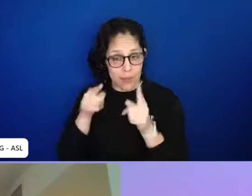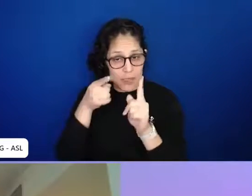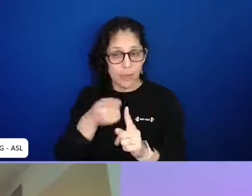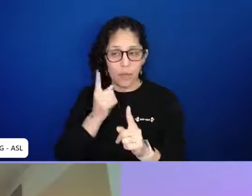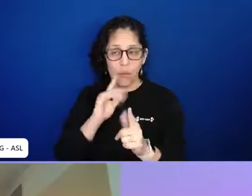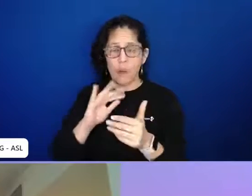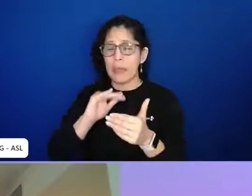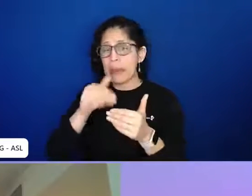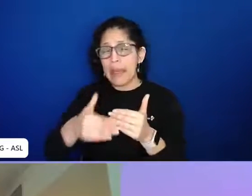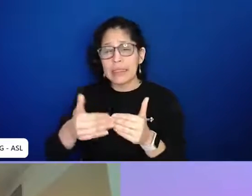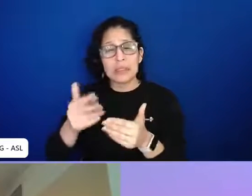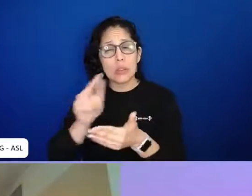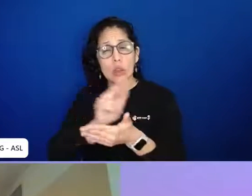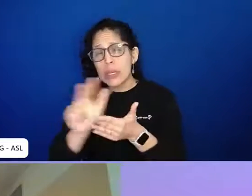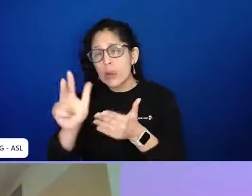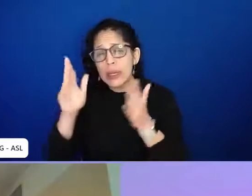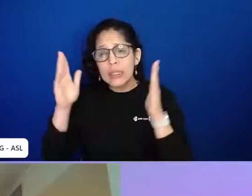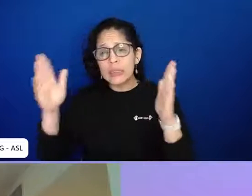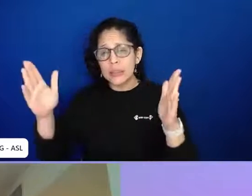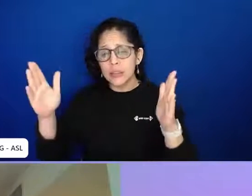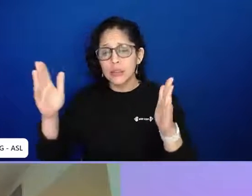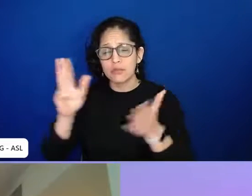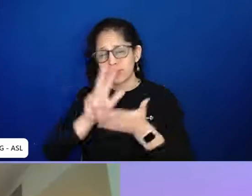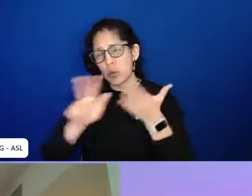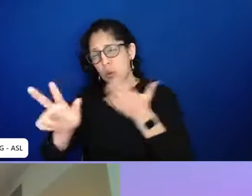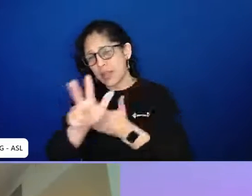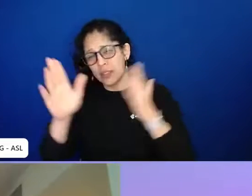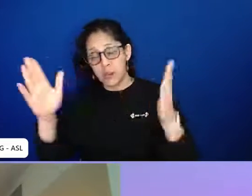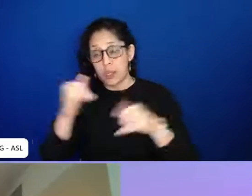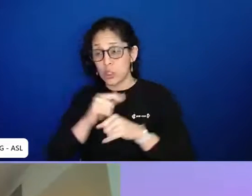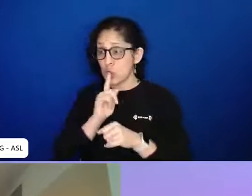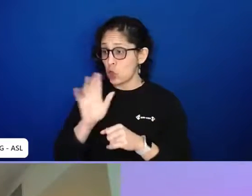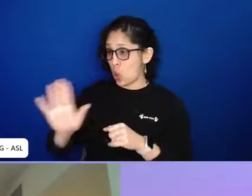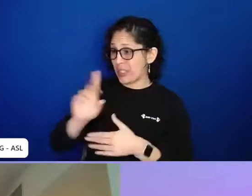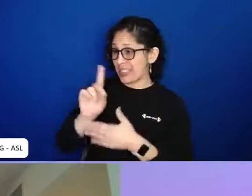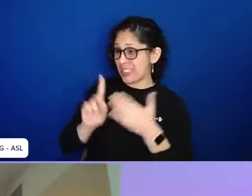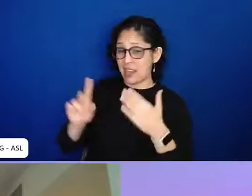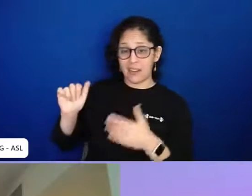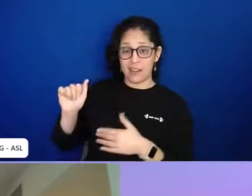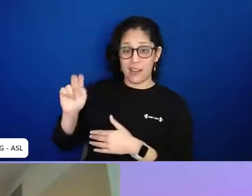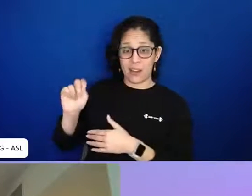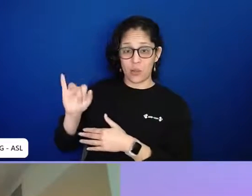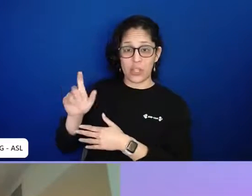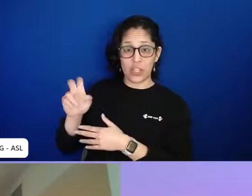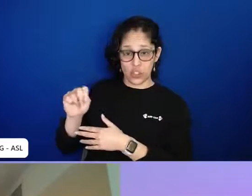annotation in this standard format, so as a reminder we are going to be looking at that, specifically for the